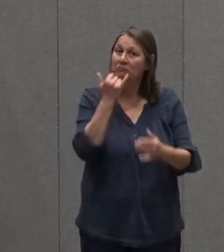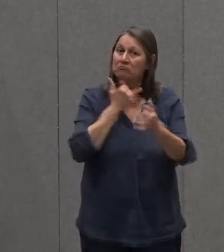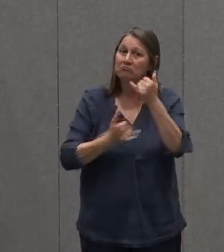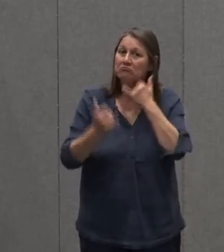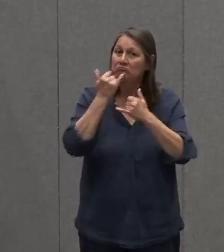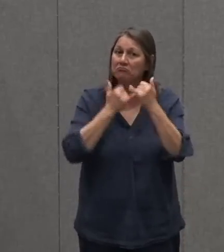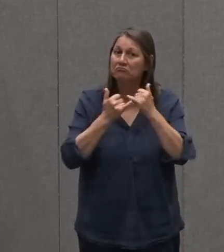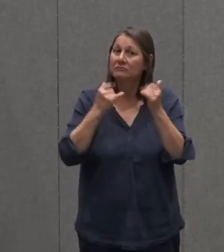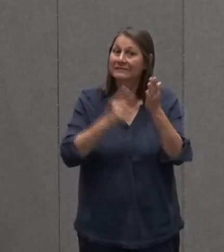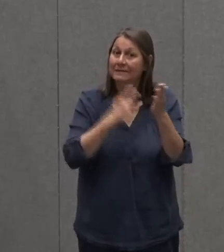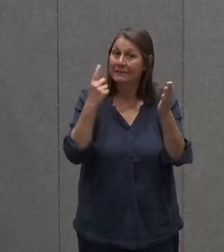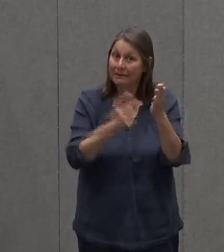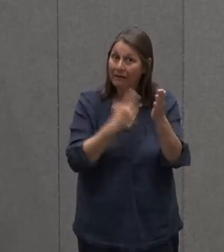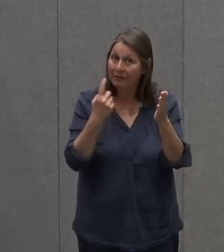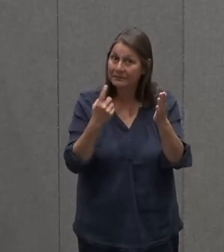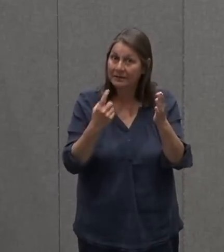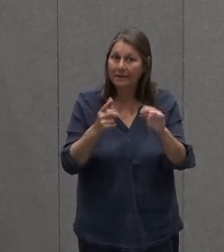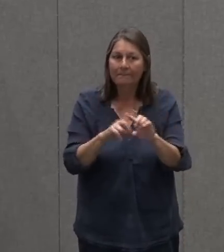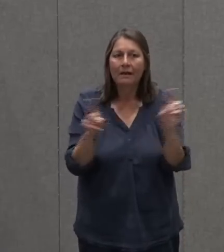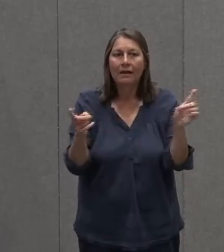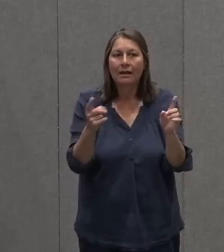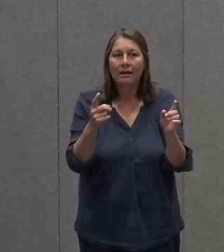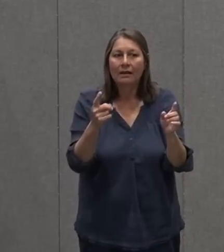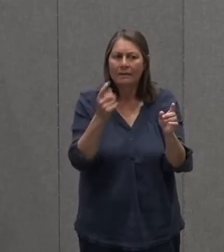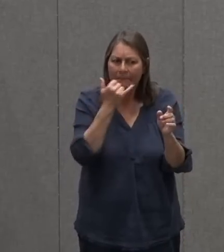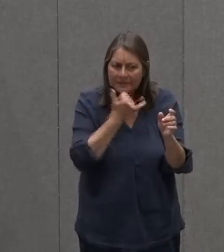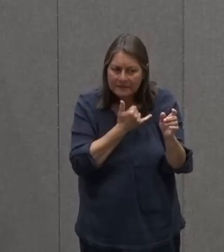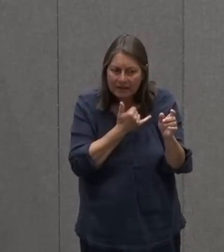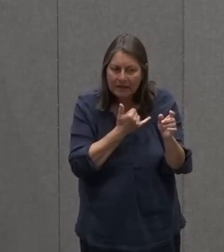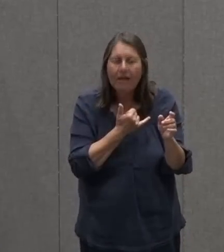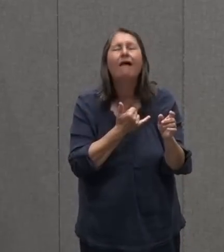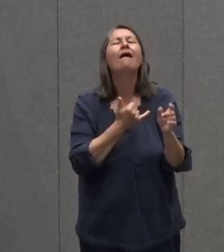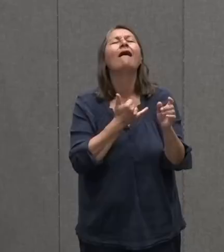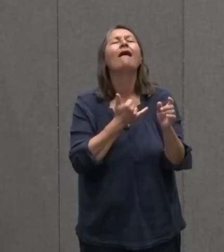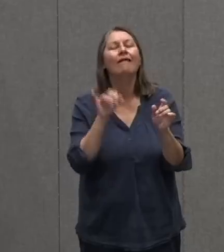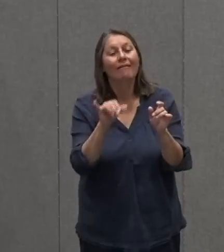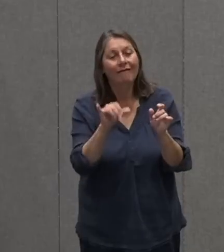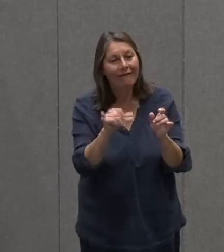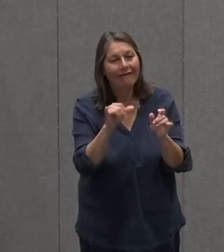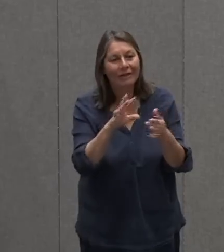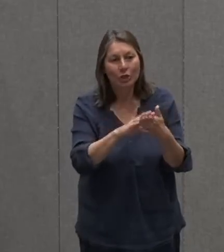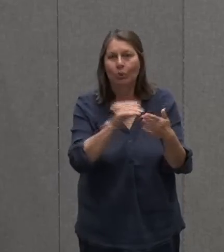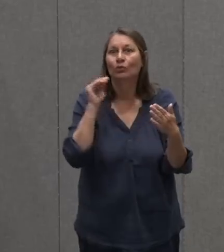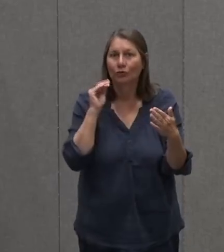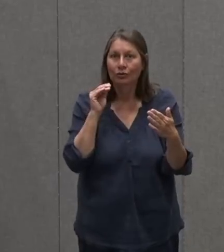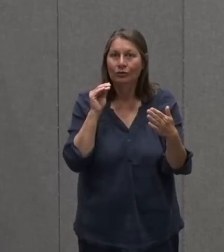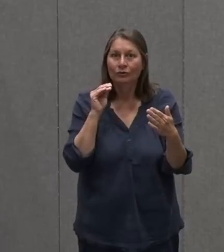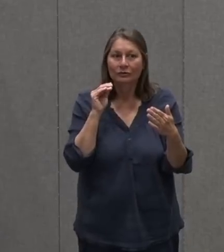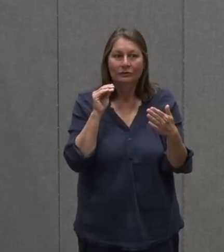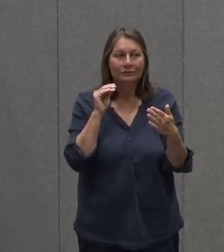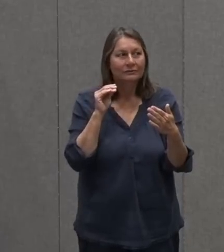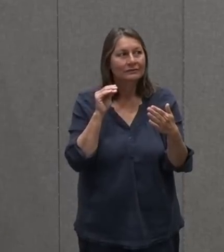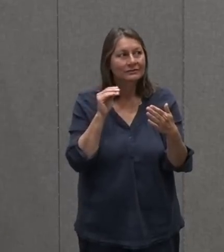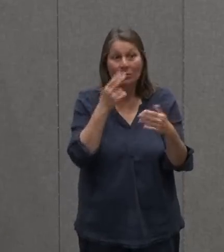but the mistakes are where you have those learning opportunities. So, it's very fun to sometimes make mistakes and see